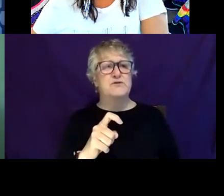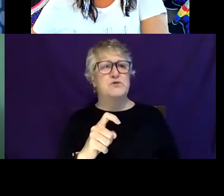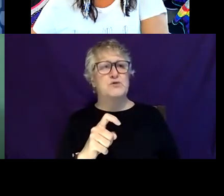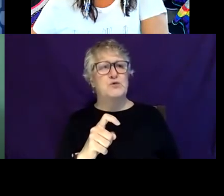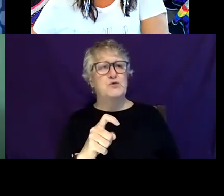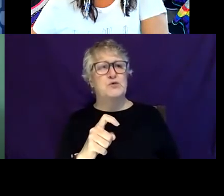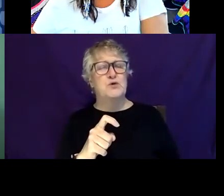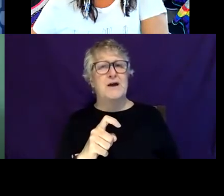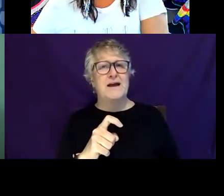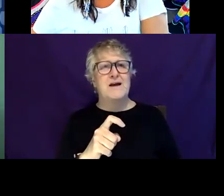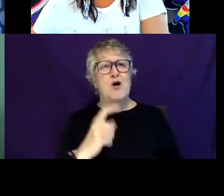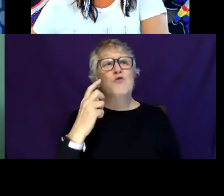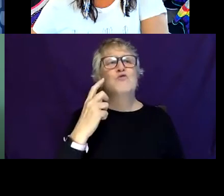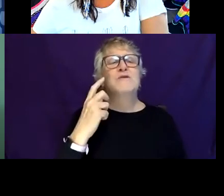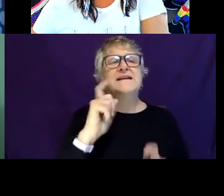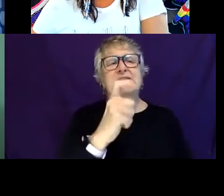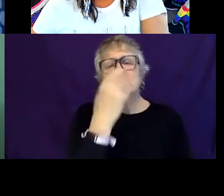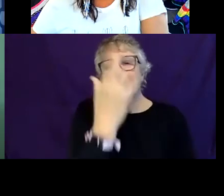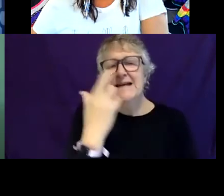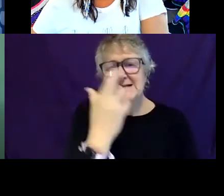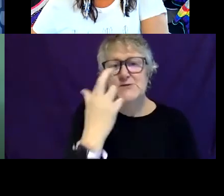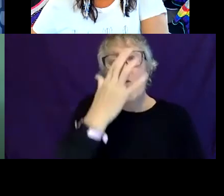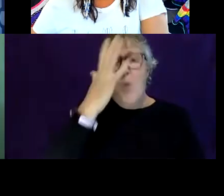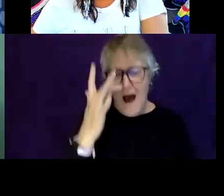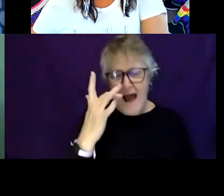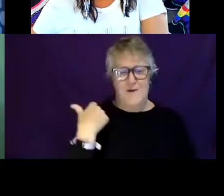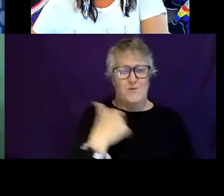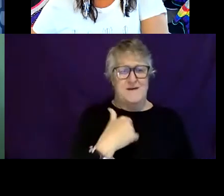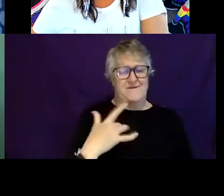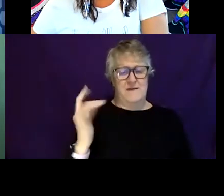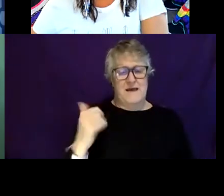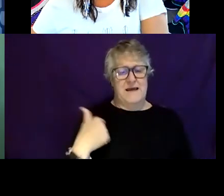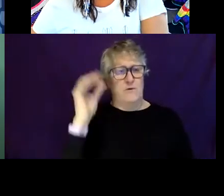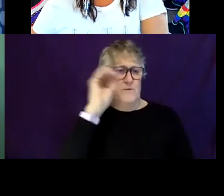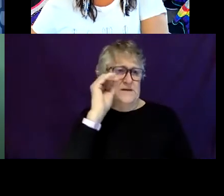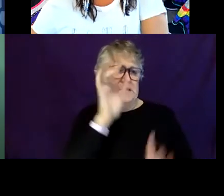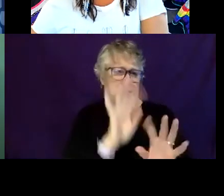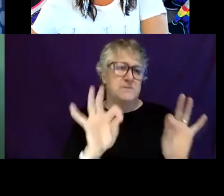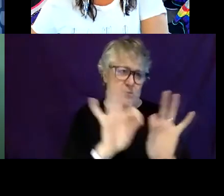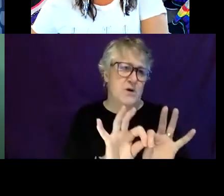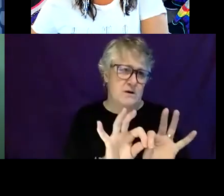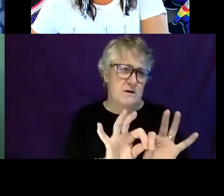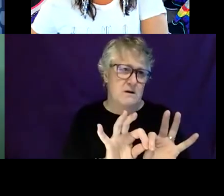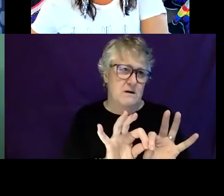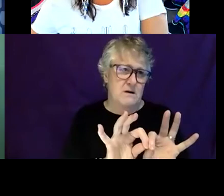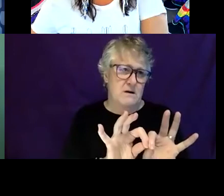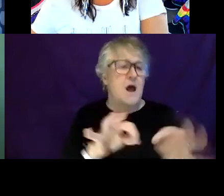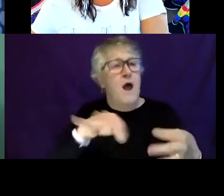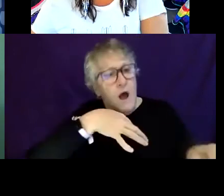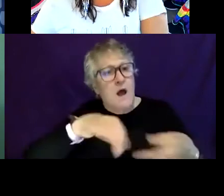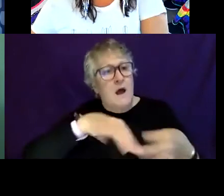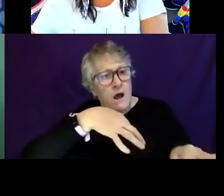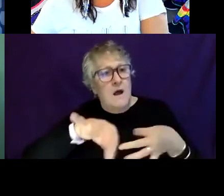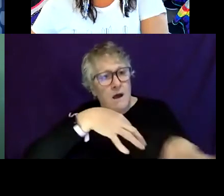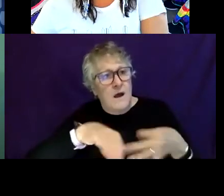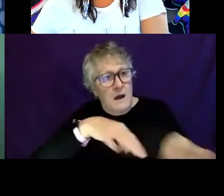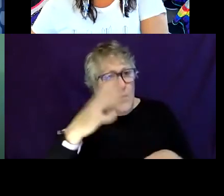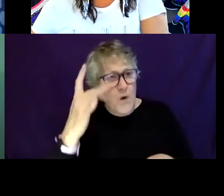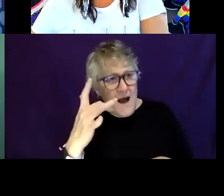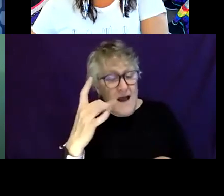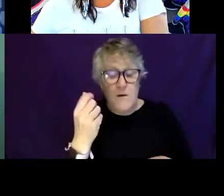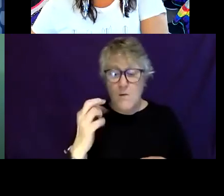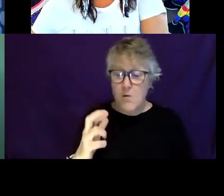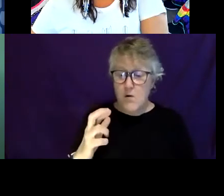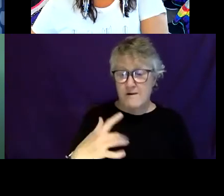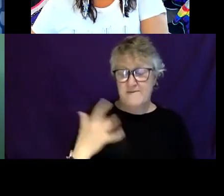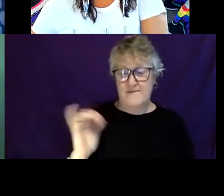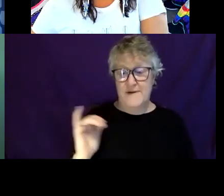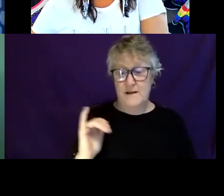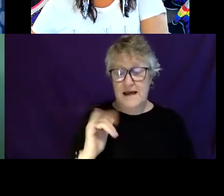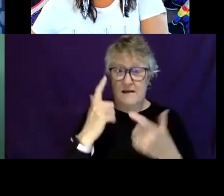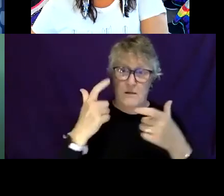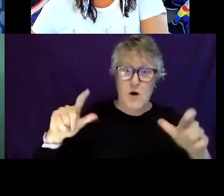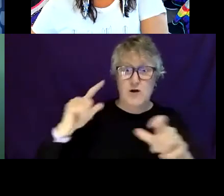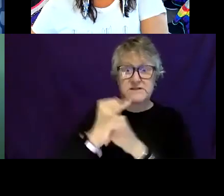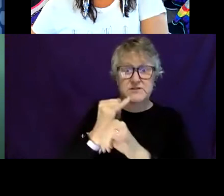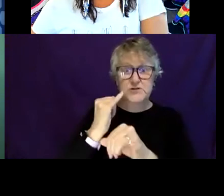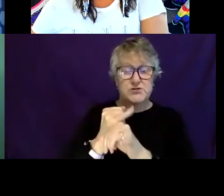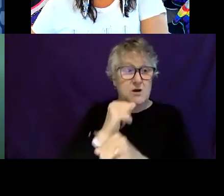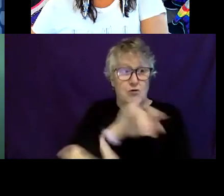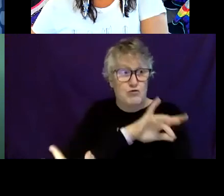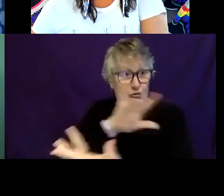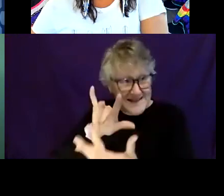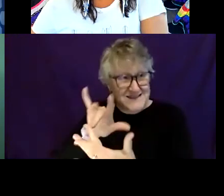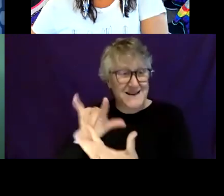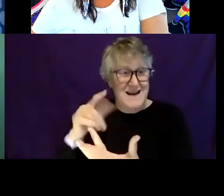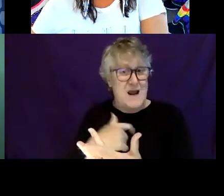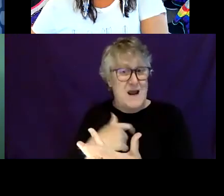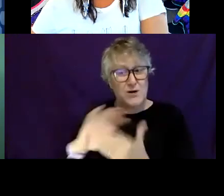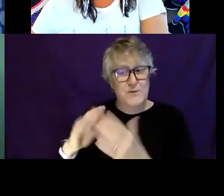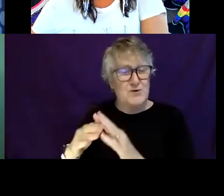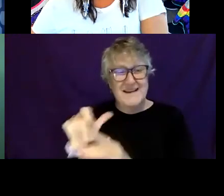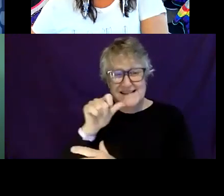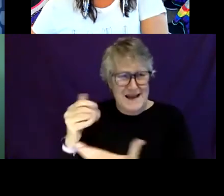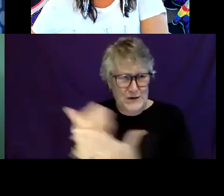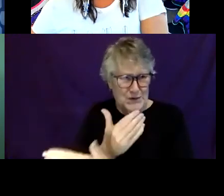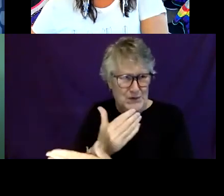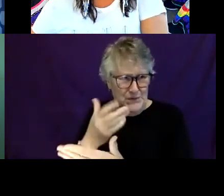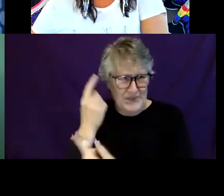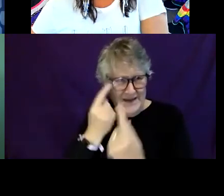Why, why it's important that the data is collected, why the approach that we're encouraging or demanding that large institutions take for reaching our communities isn't necessarily a new way of thinking but it is the way that our communities have lived